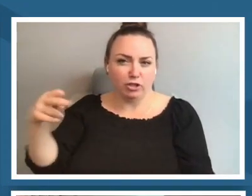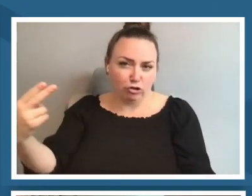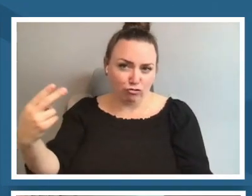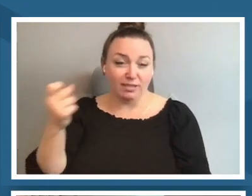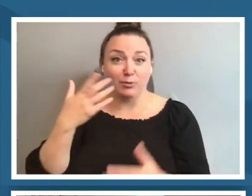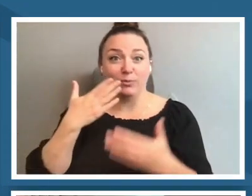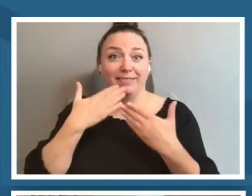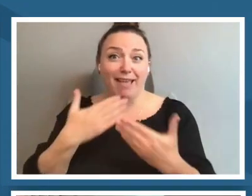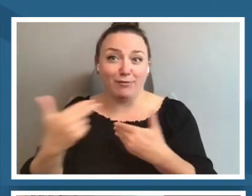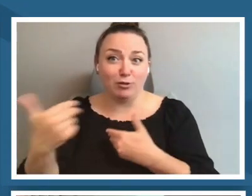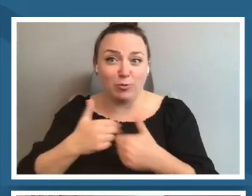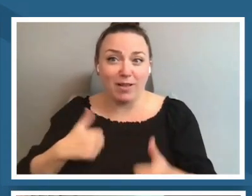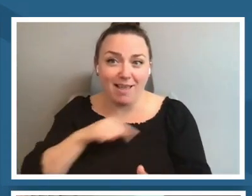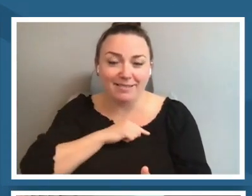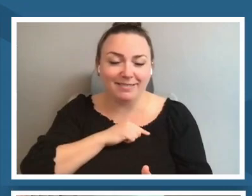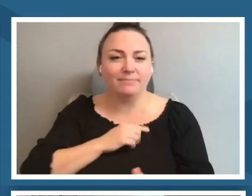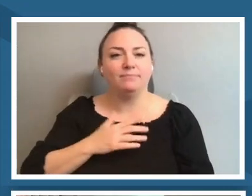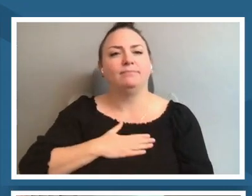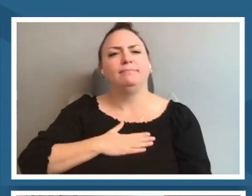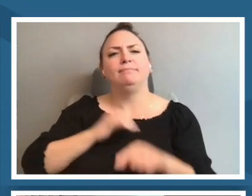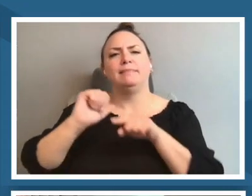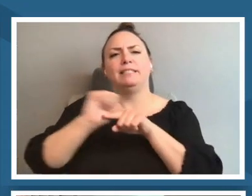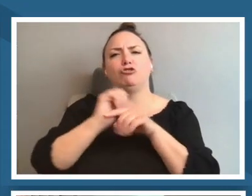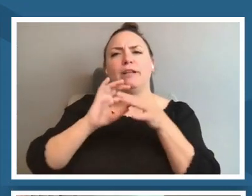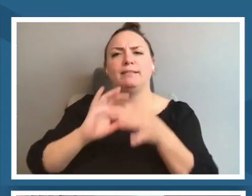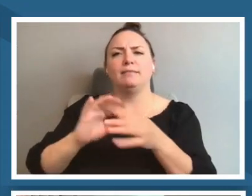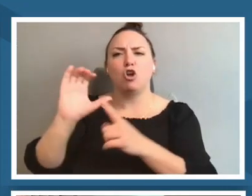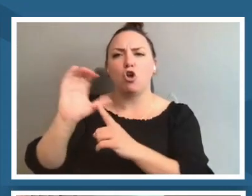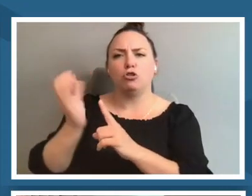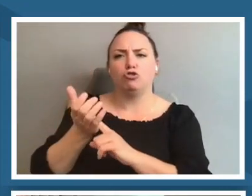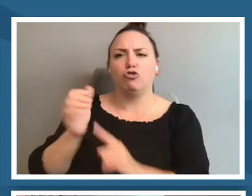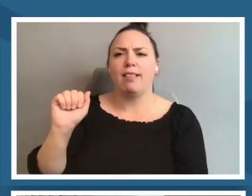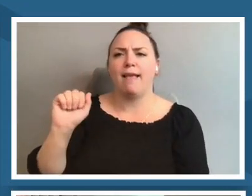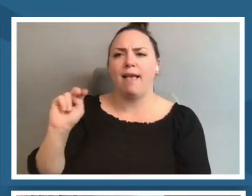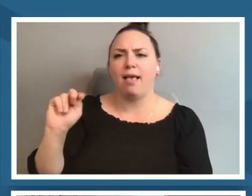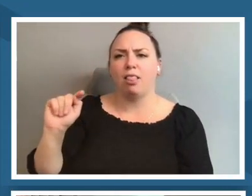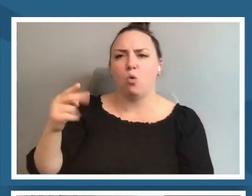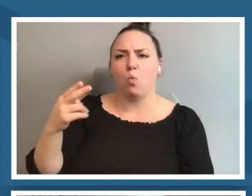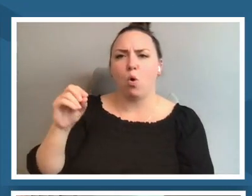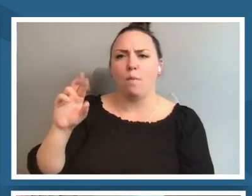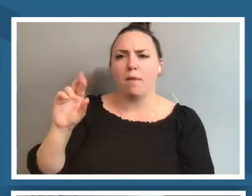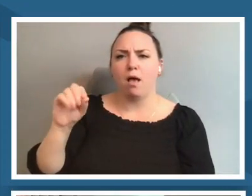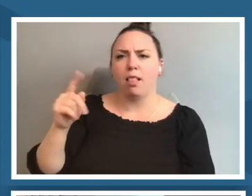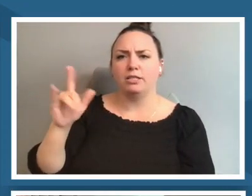and my training is a cultural anthropologist and the way i like to